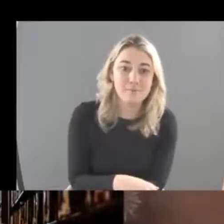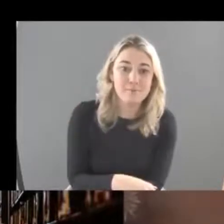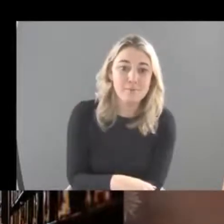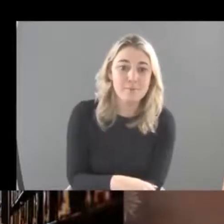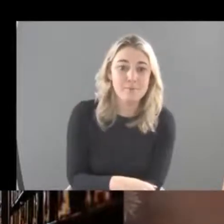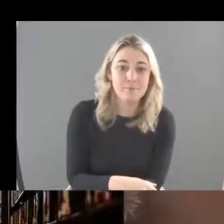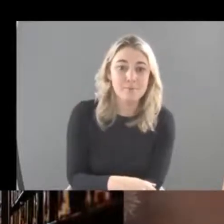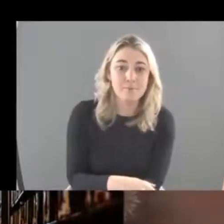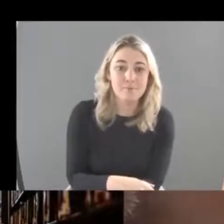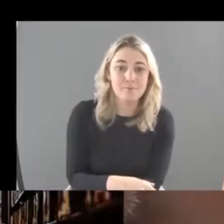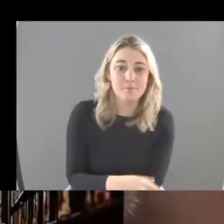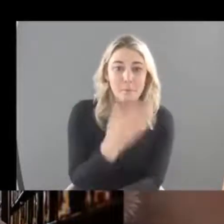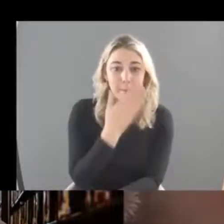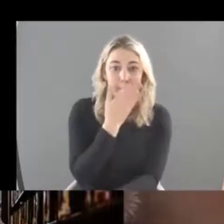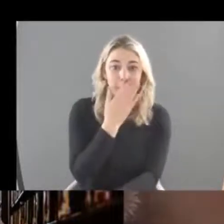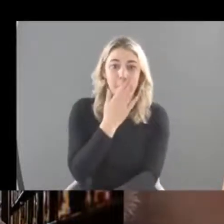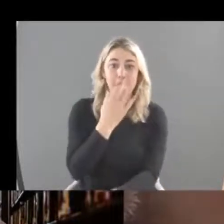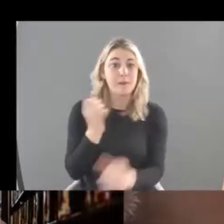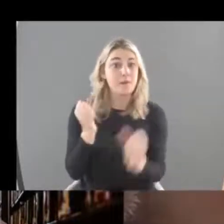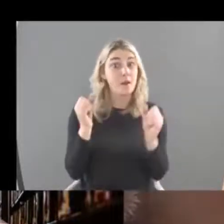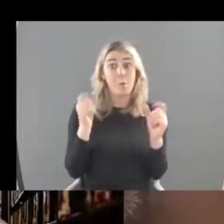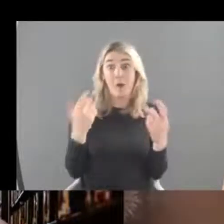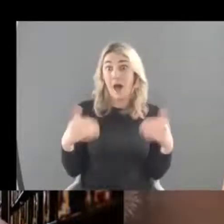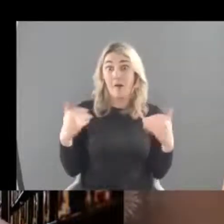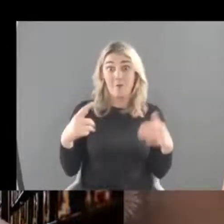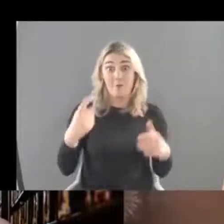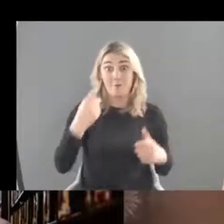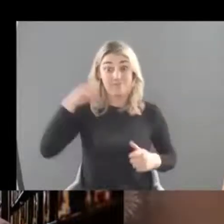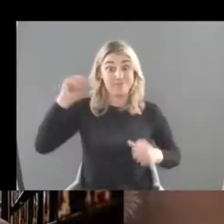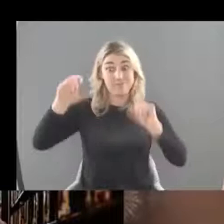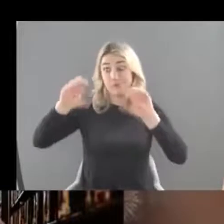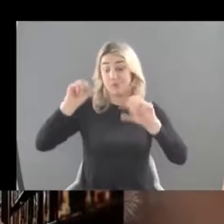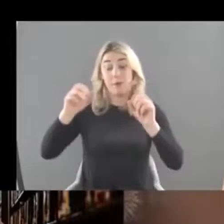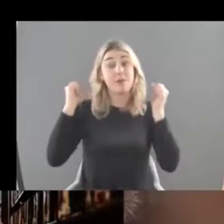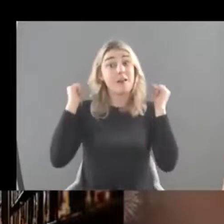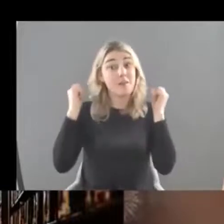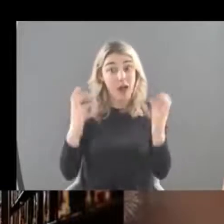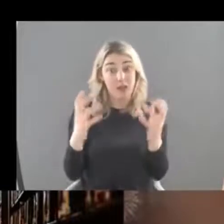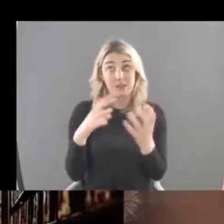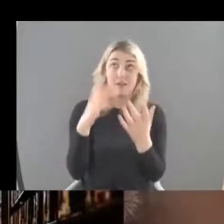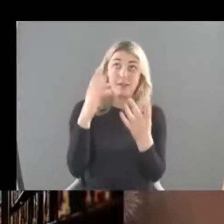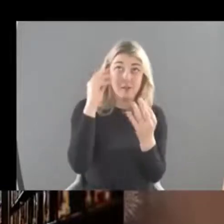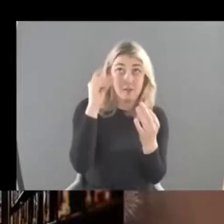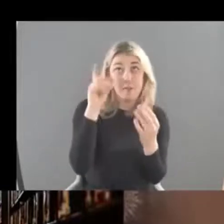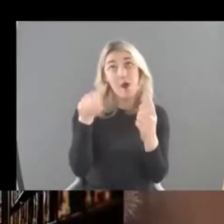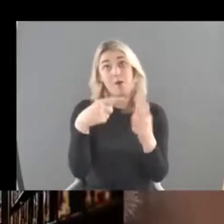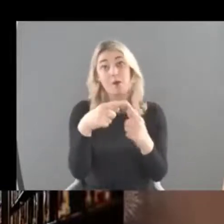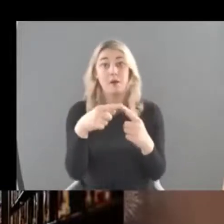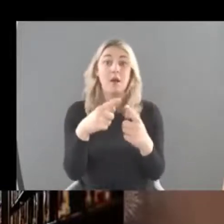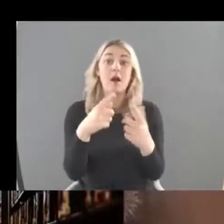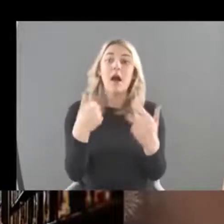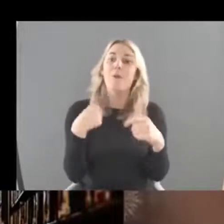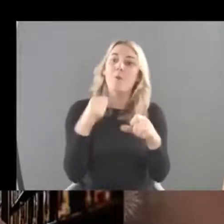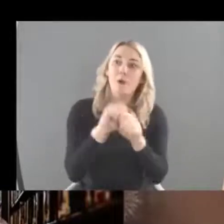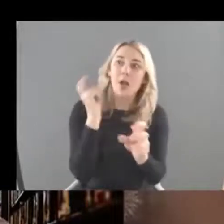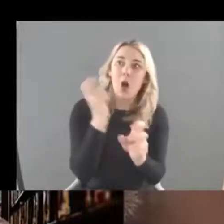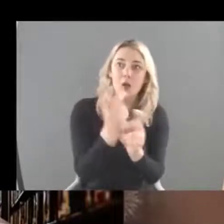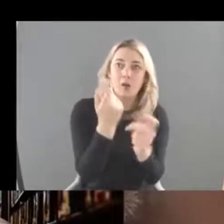There was a lot that was unpacked just at the beginning of this. So I've been working hard to try and organize my thoughts as